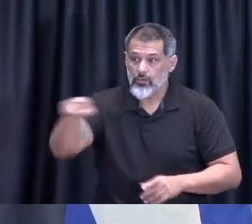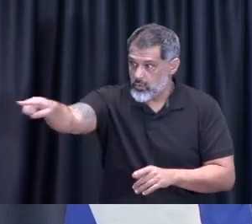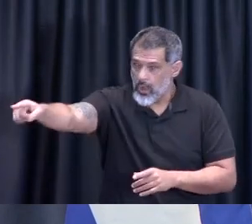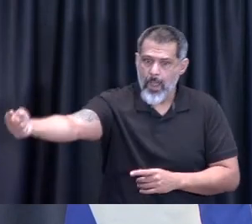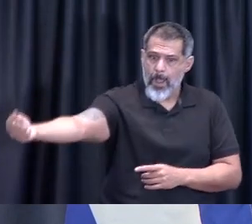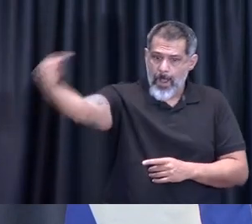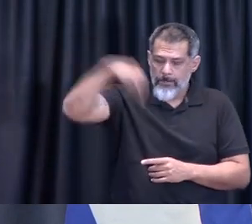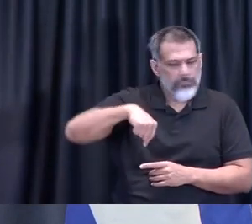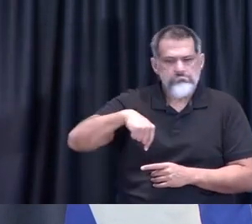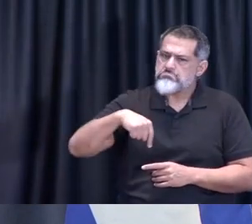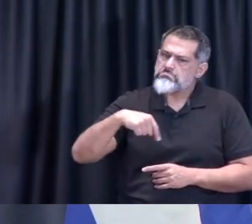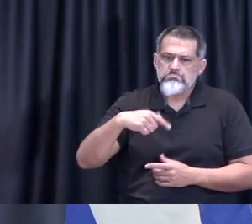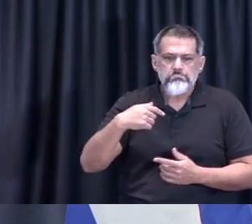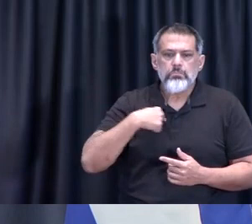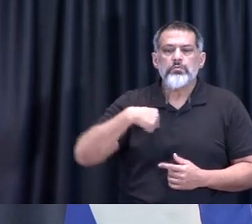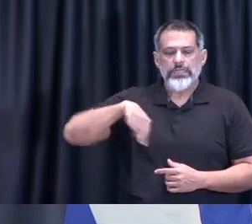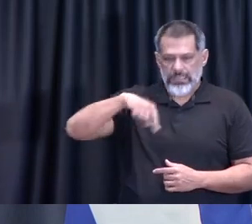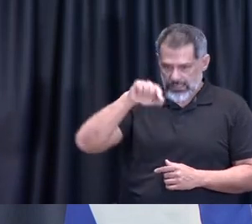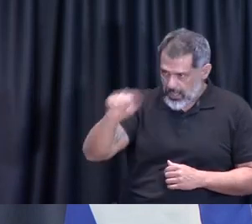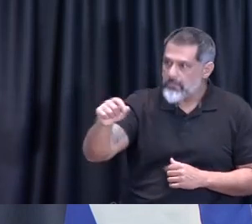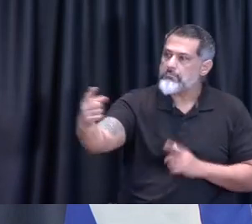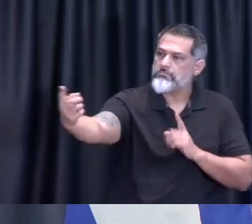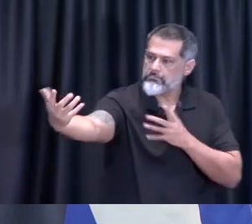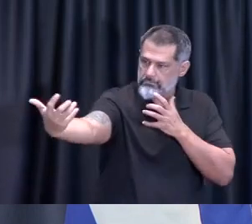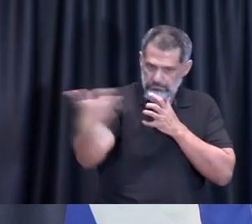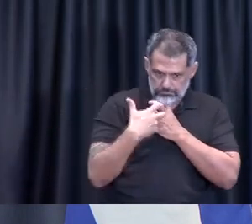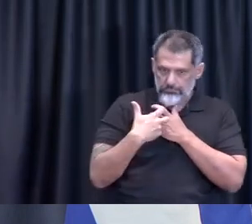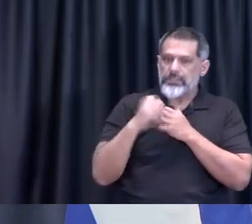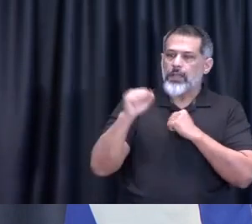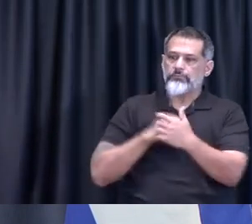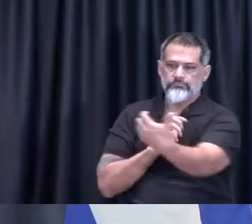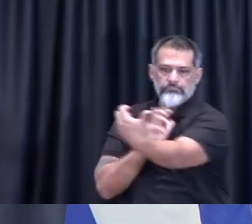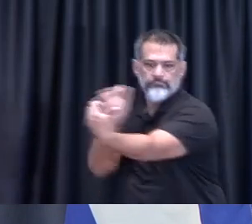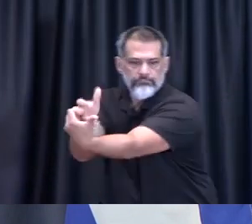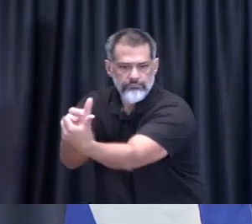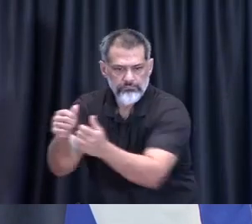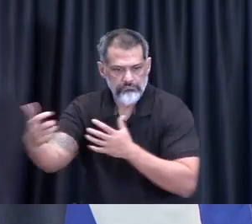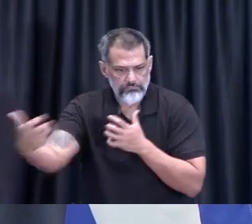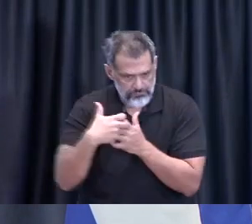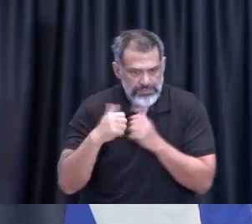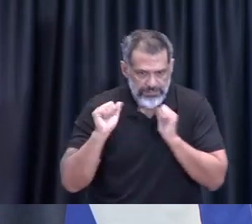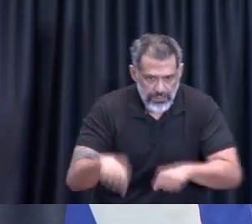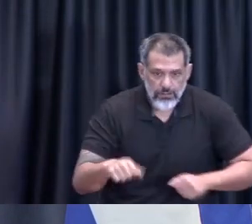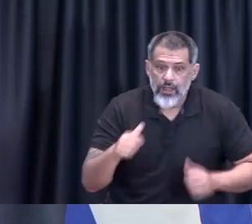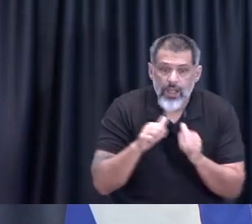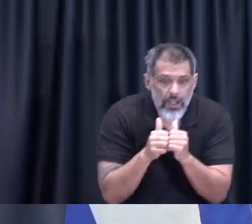study and play. To do this. Toronto Public Health will be roughly